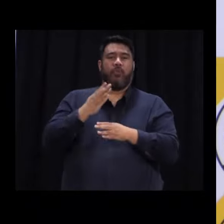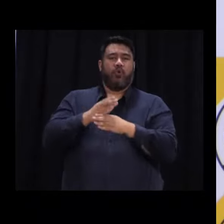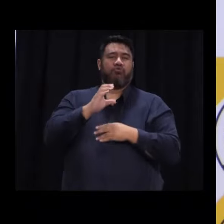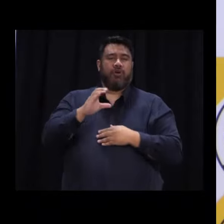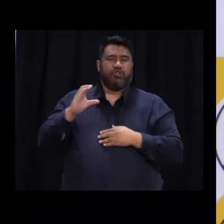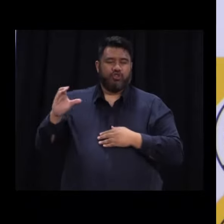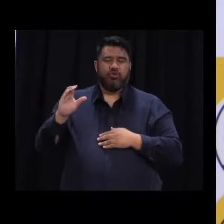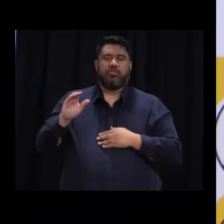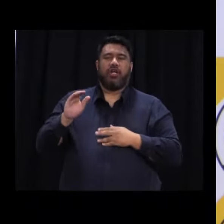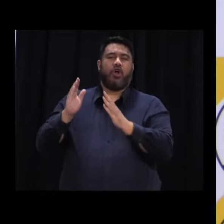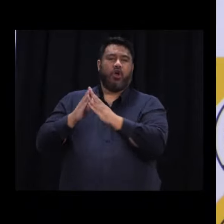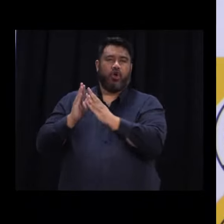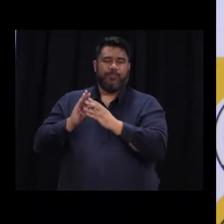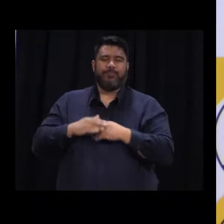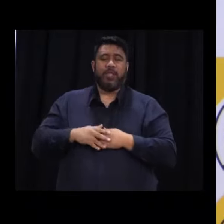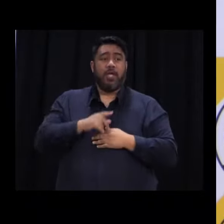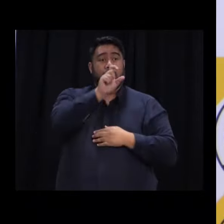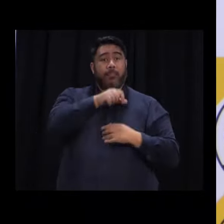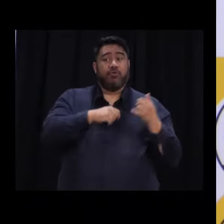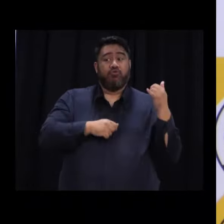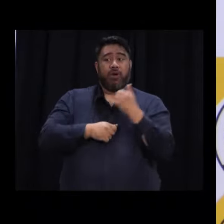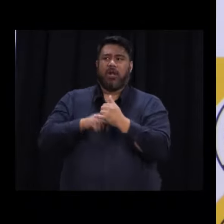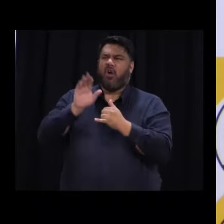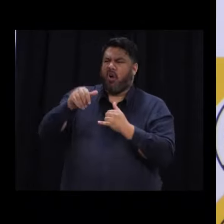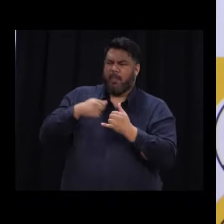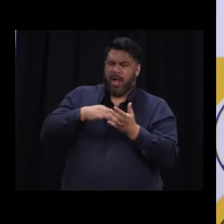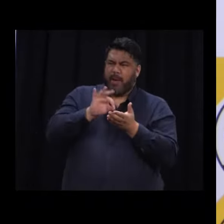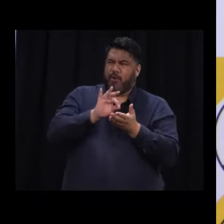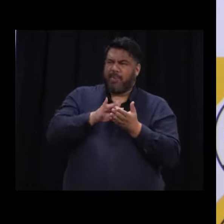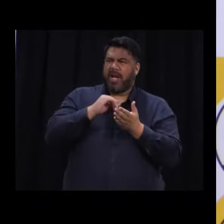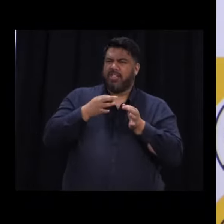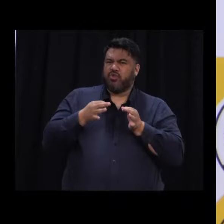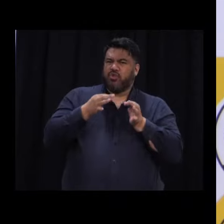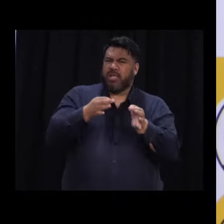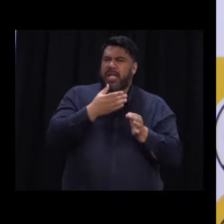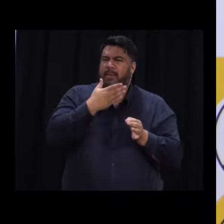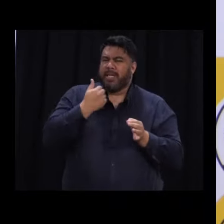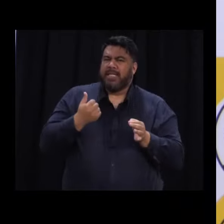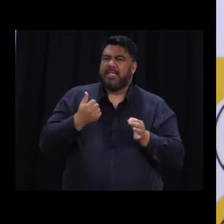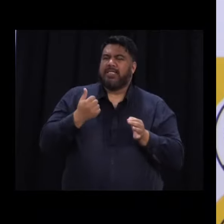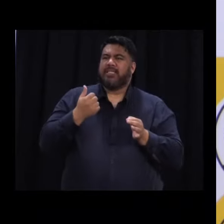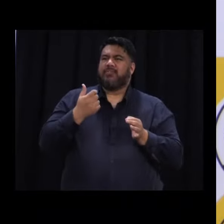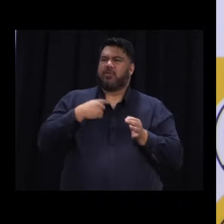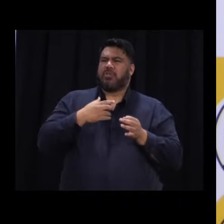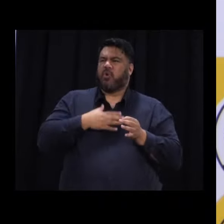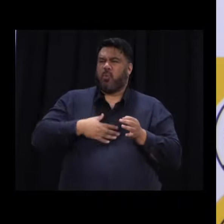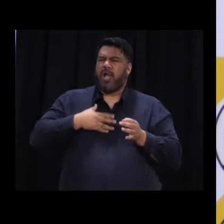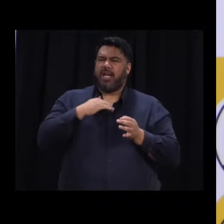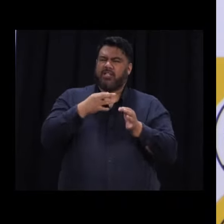operators Sarah who studies and works from home in Christchurch but the person was from the